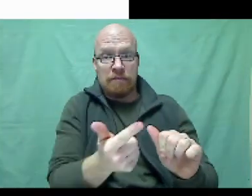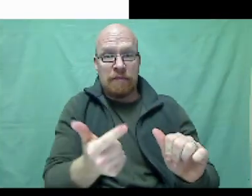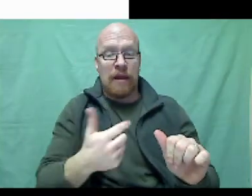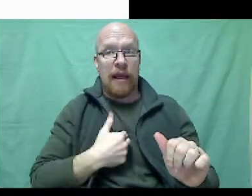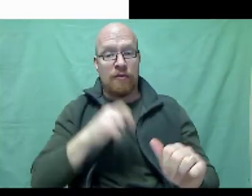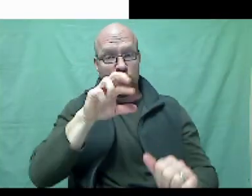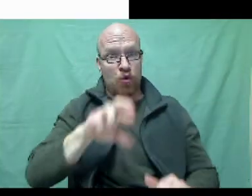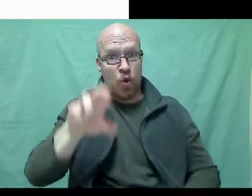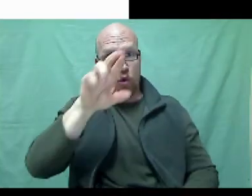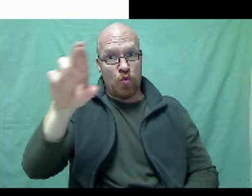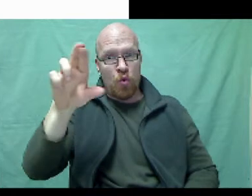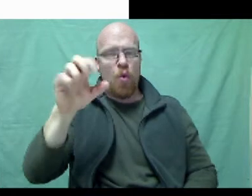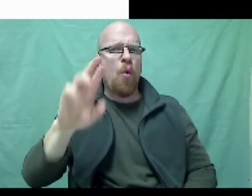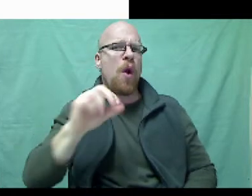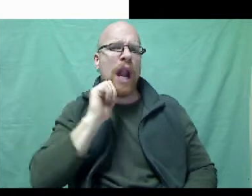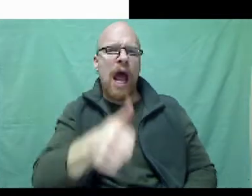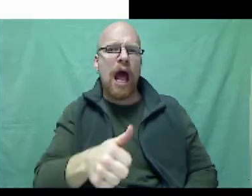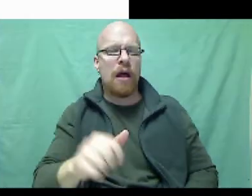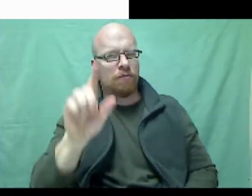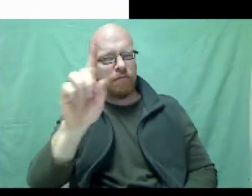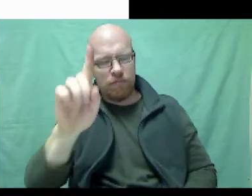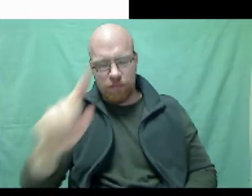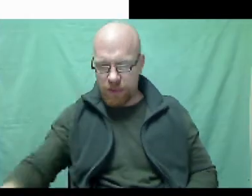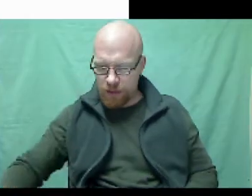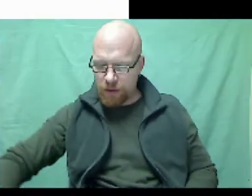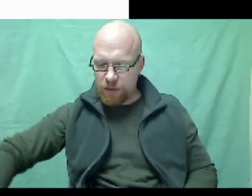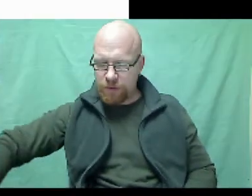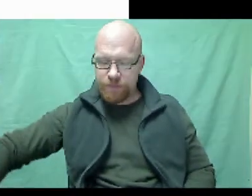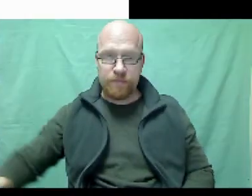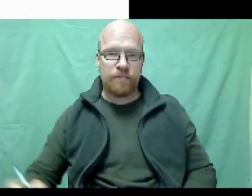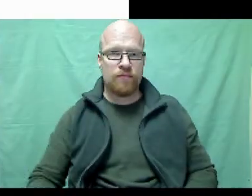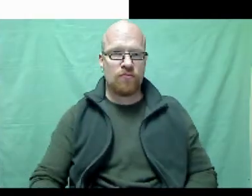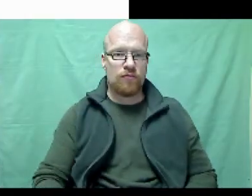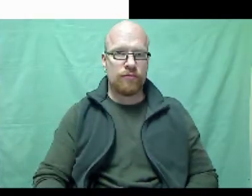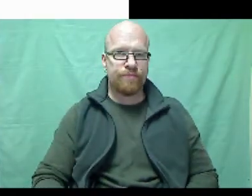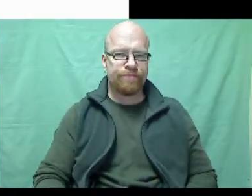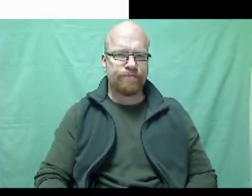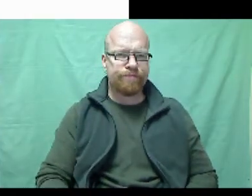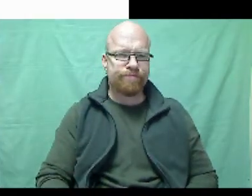We'll see if they are perfect squares or not.